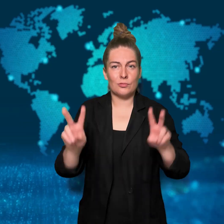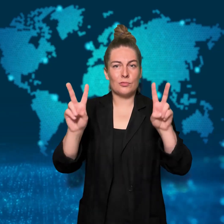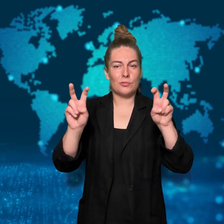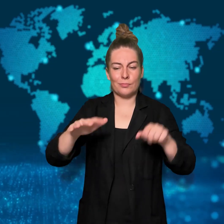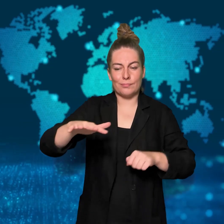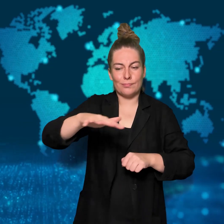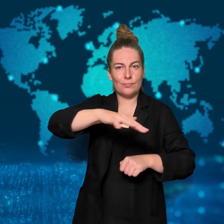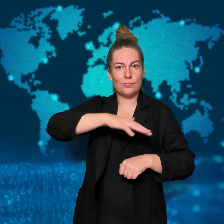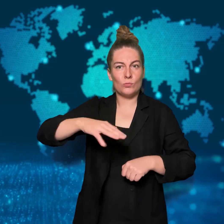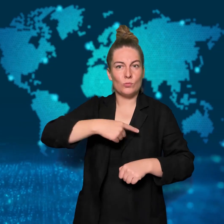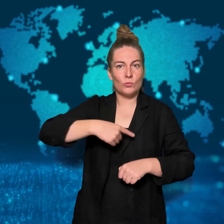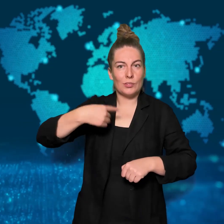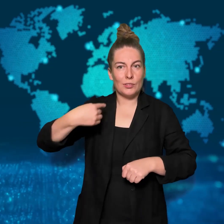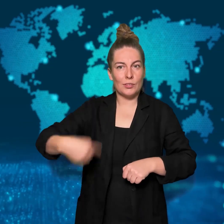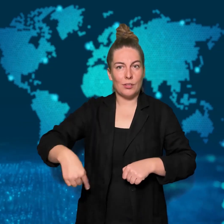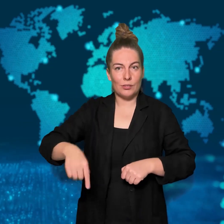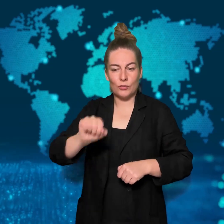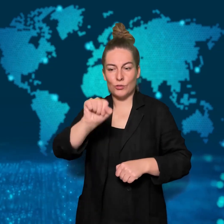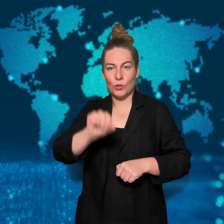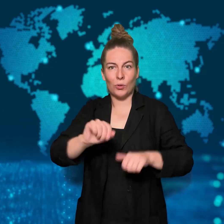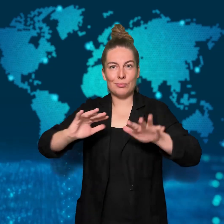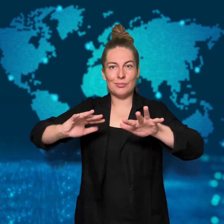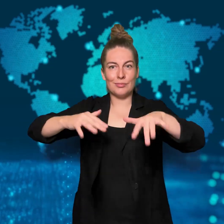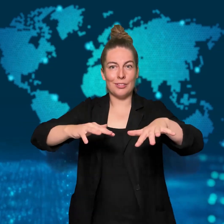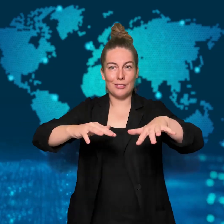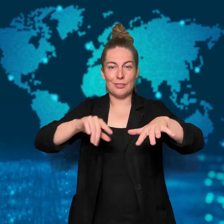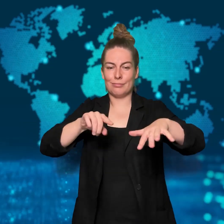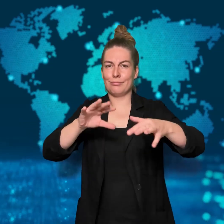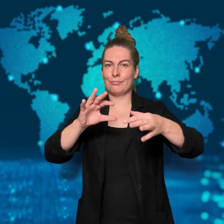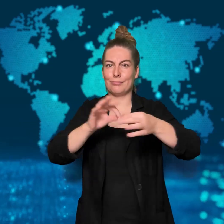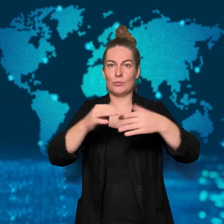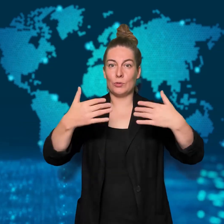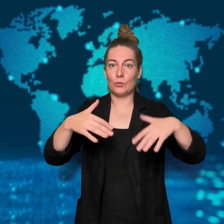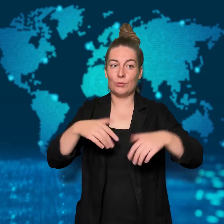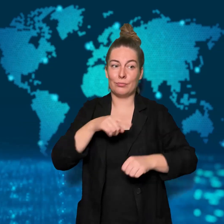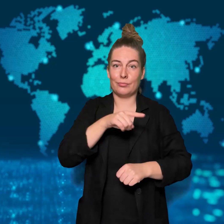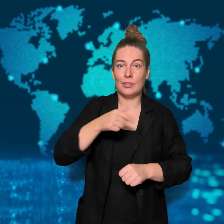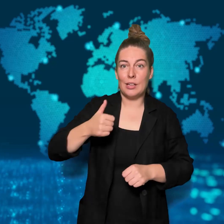[MONIKA]: Canada and China are accusing each other of